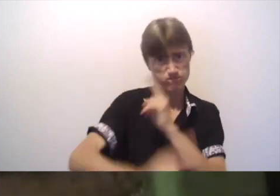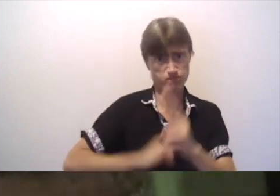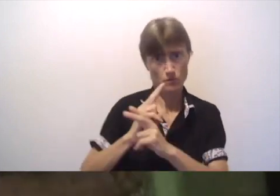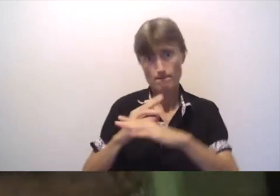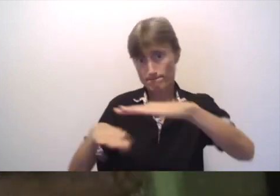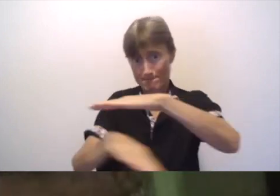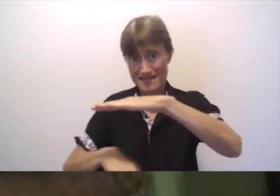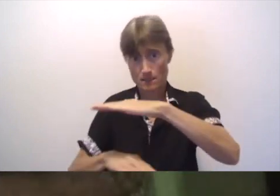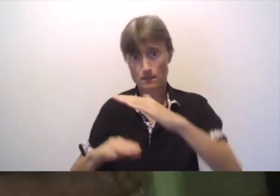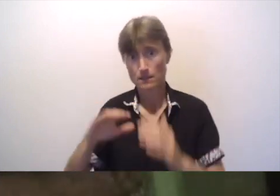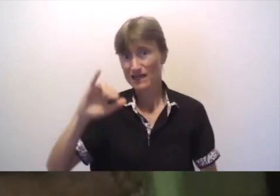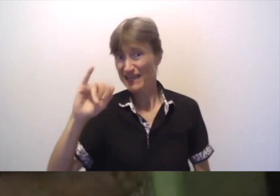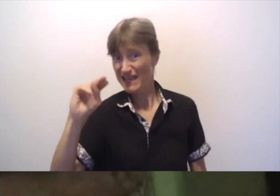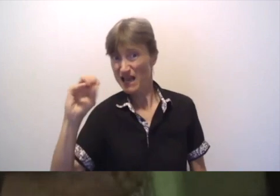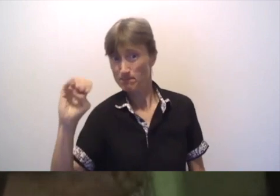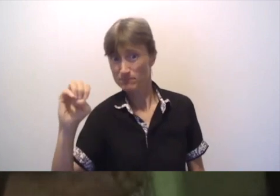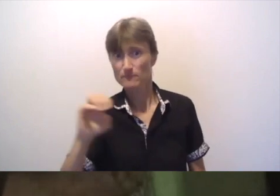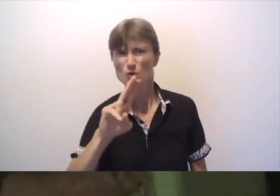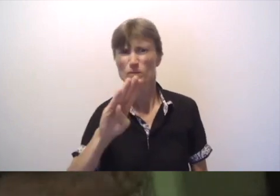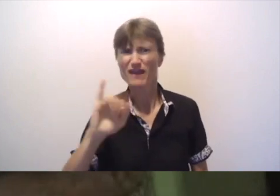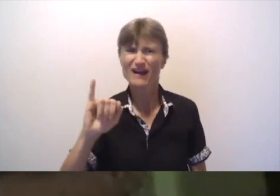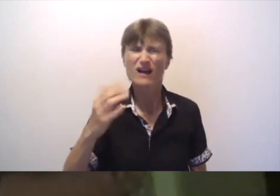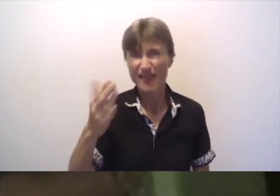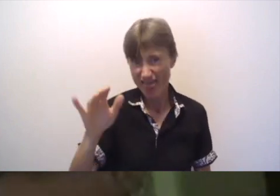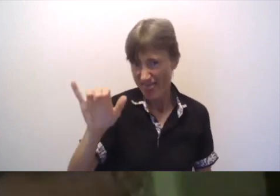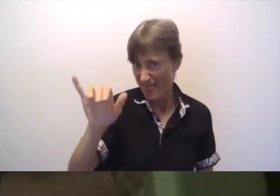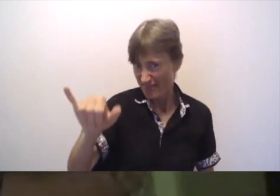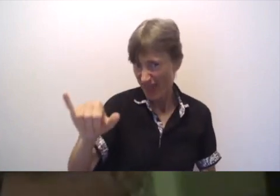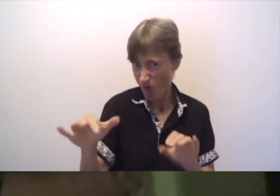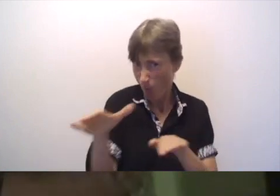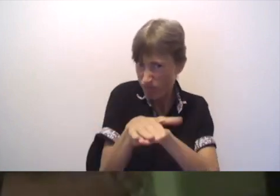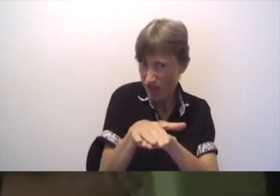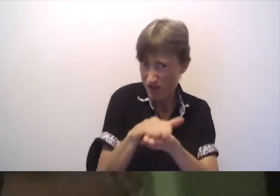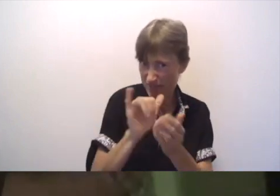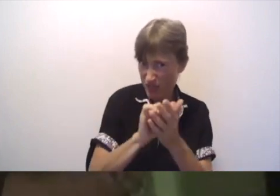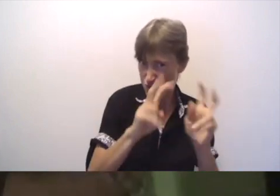not really the place for that conversation in some ways although i think it should happen everywhere obviously when you start talking about